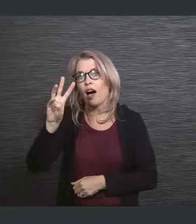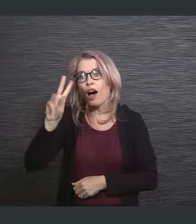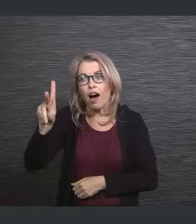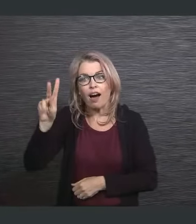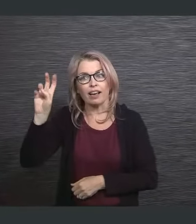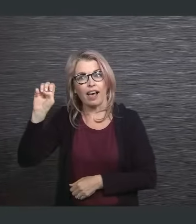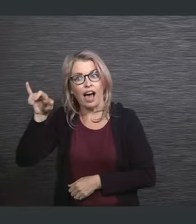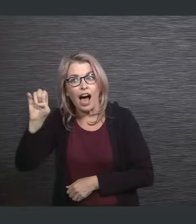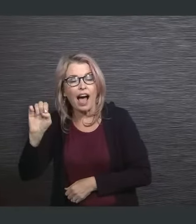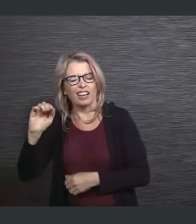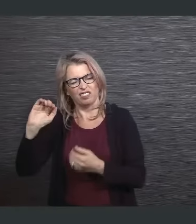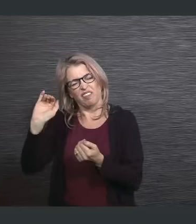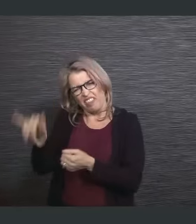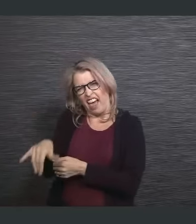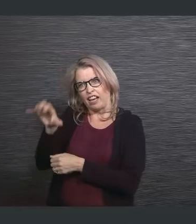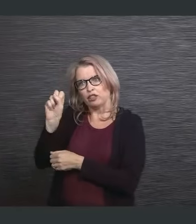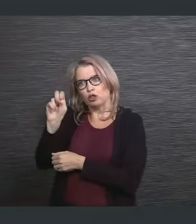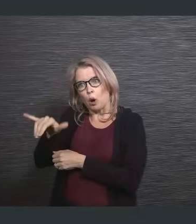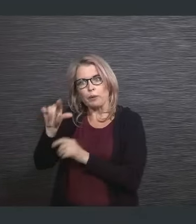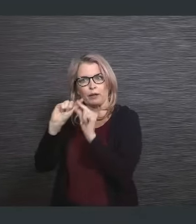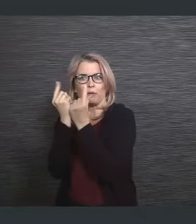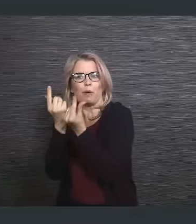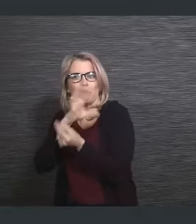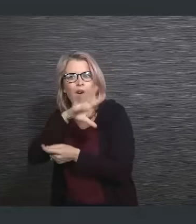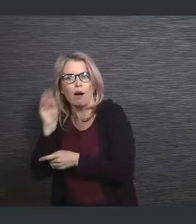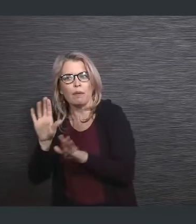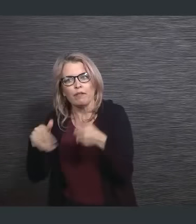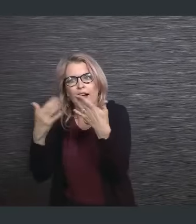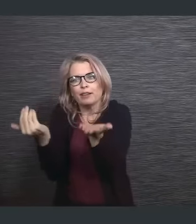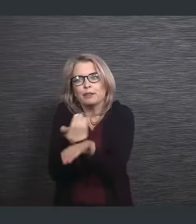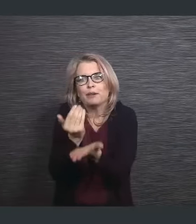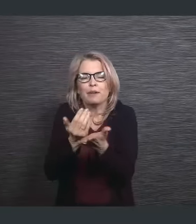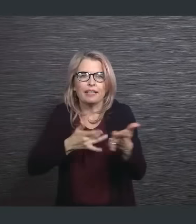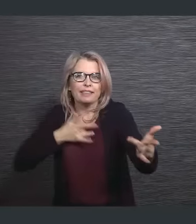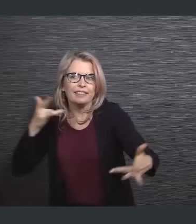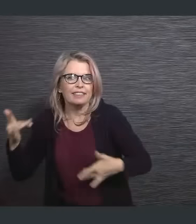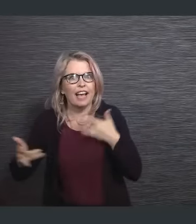angles to view live competitions that will revolutionize how